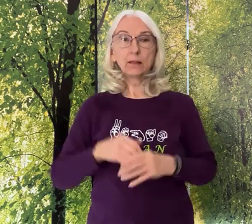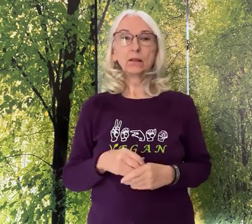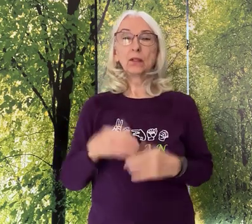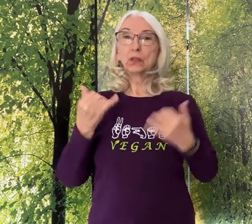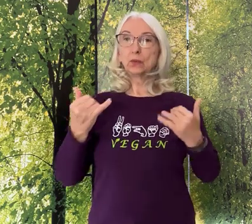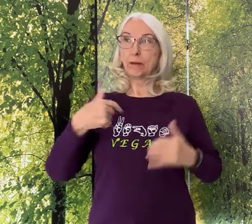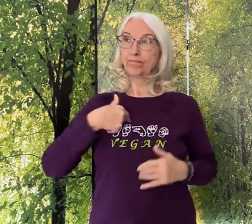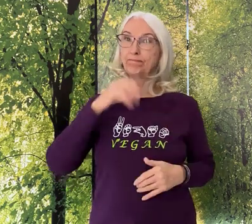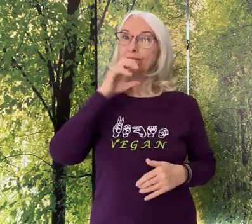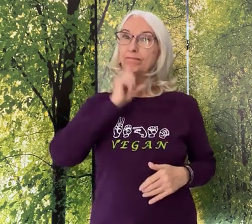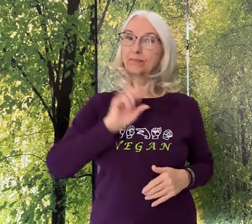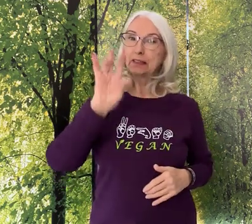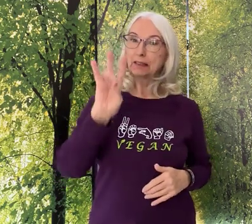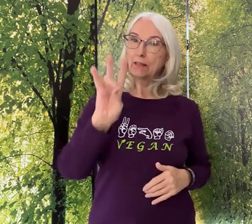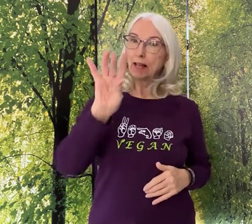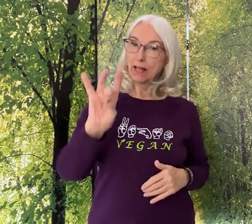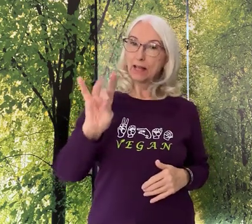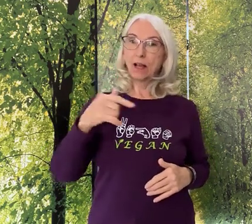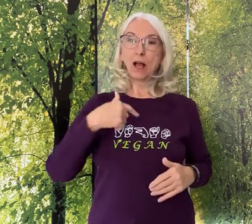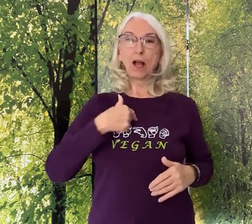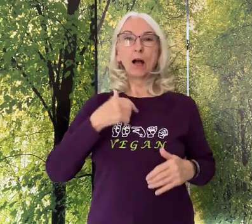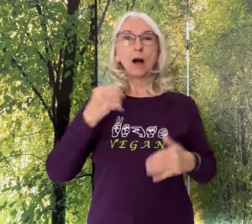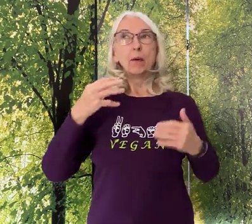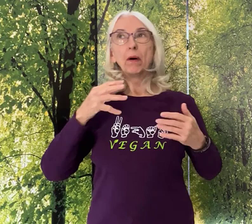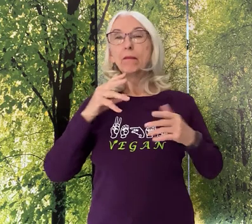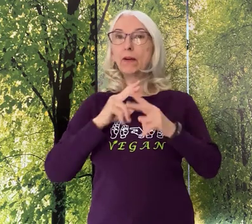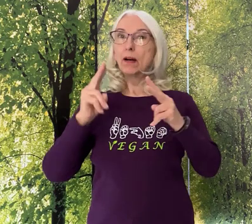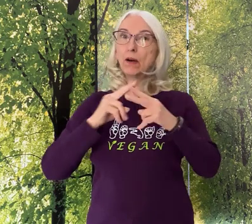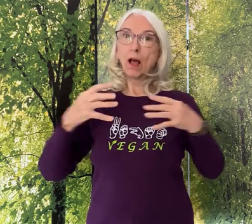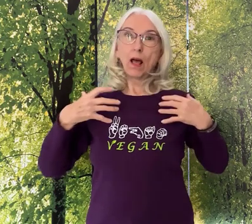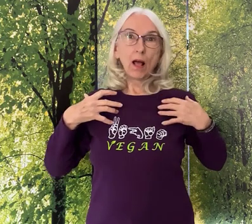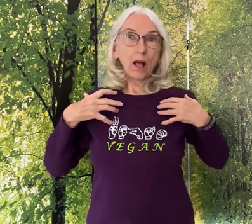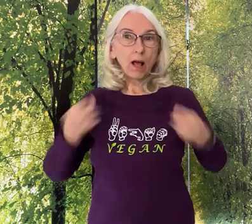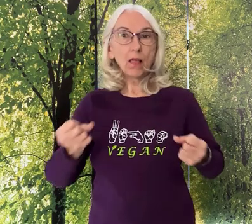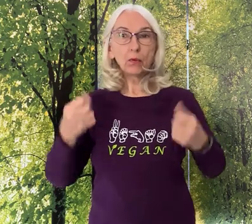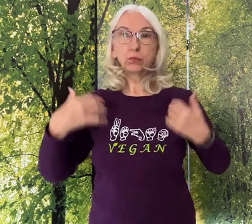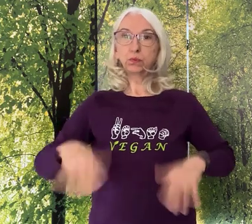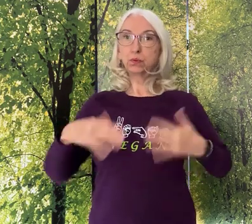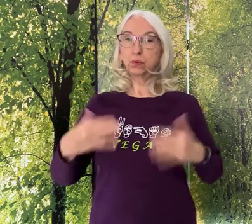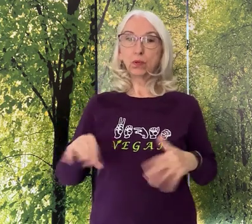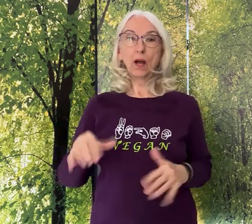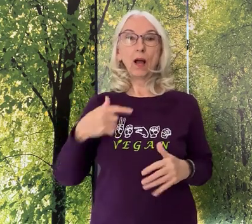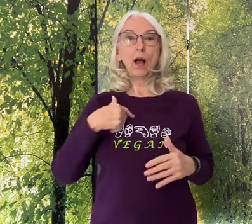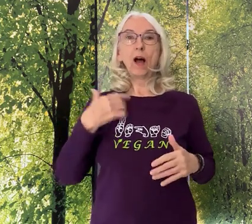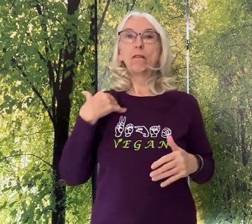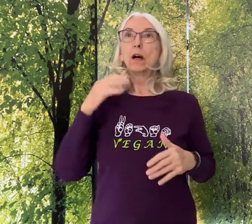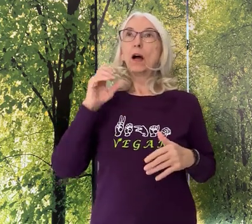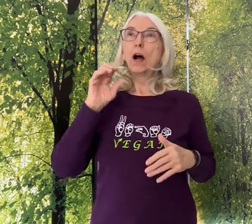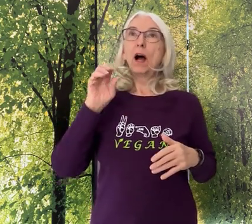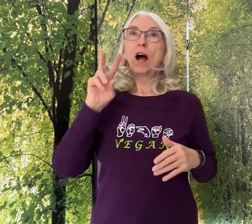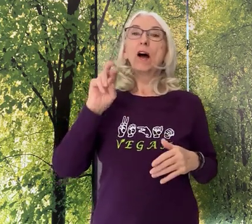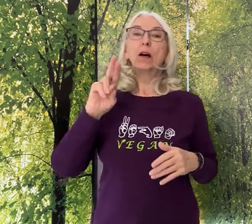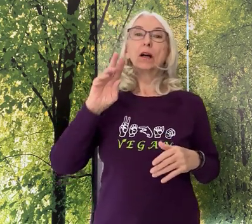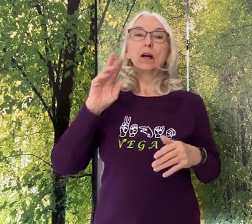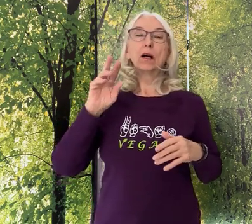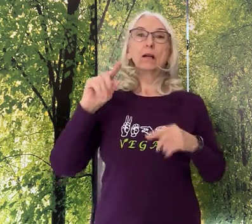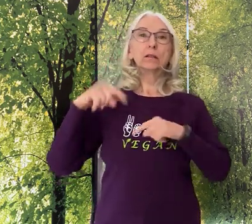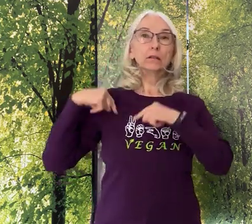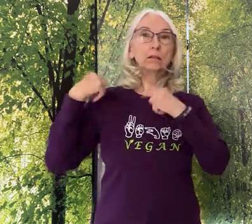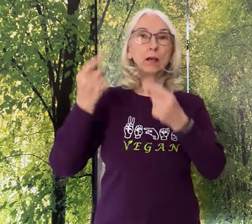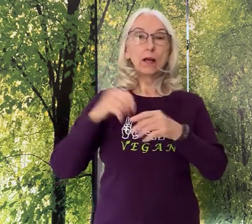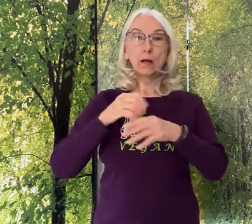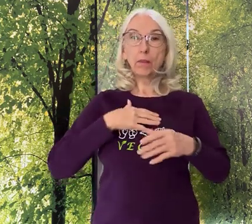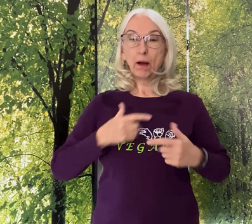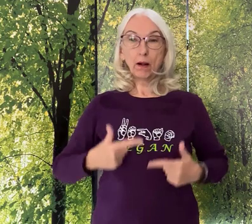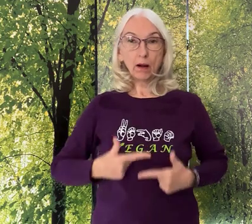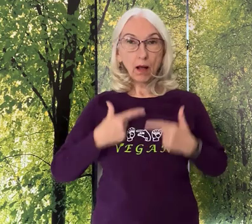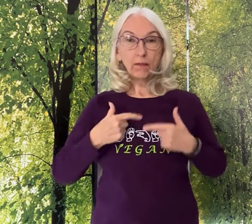Today, at age 78, I am the healthiest I have ever been in my life.